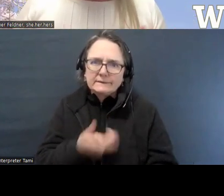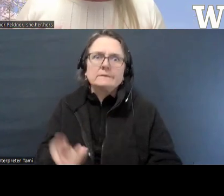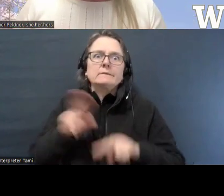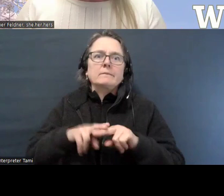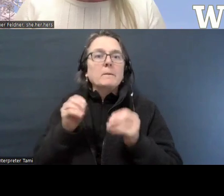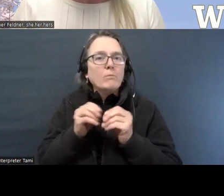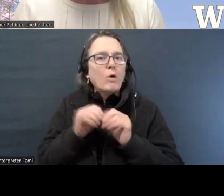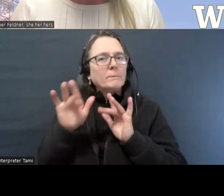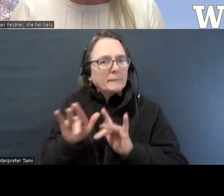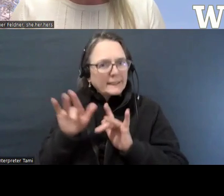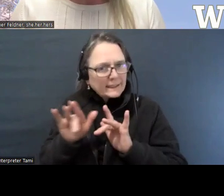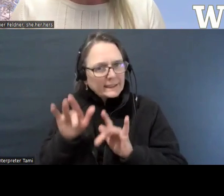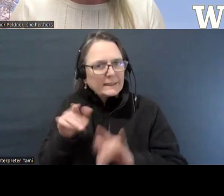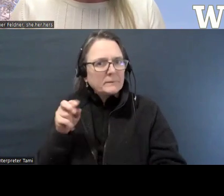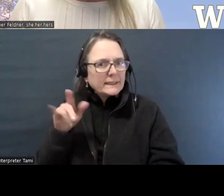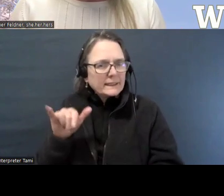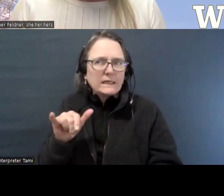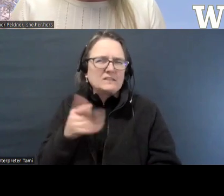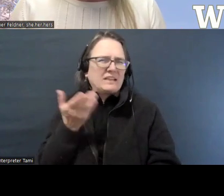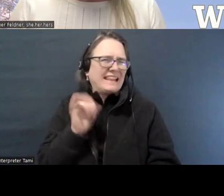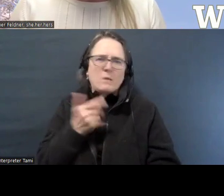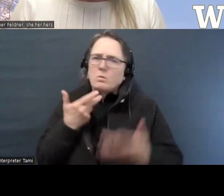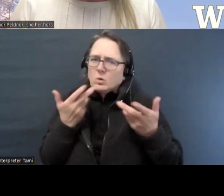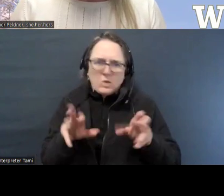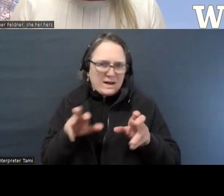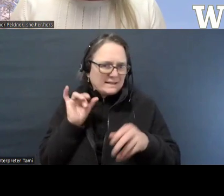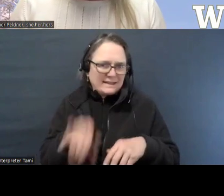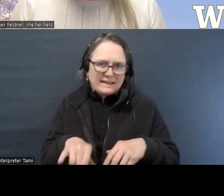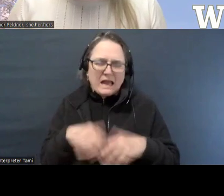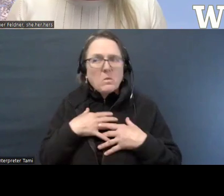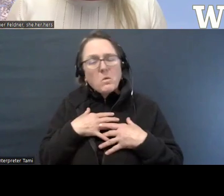So some of the things that we've kind of seen instead is,